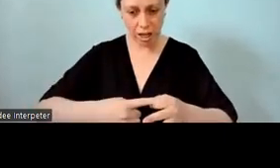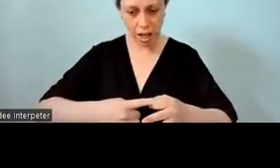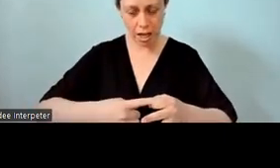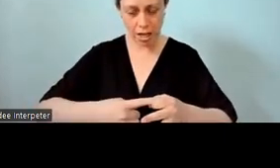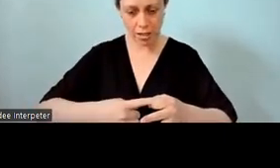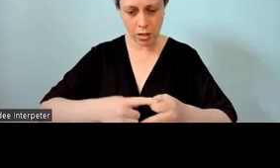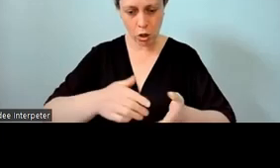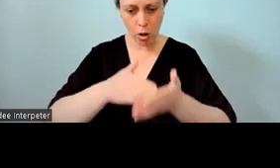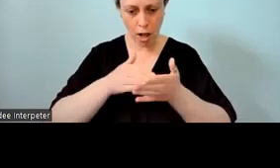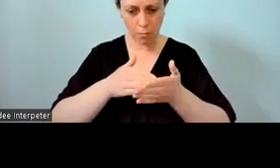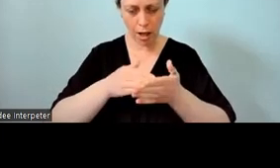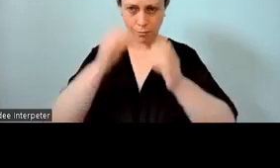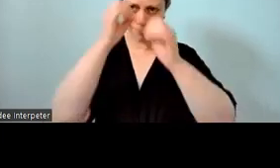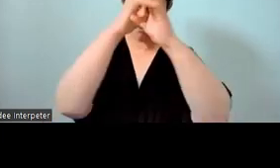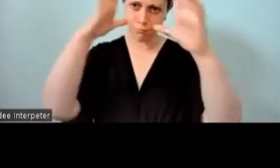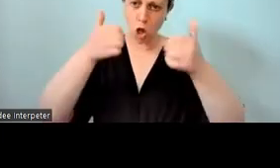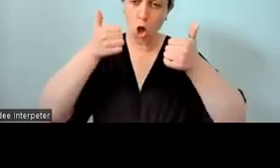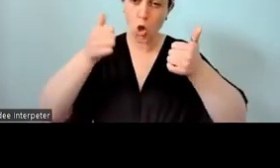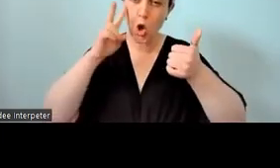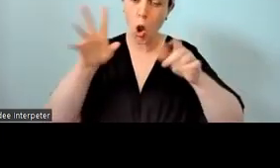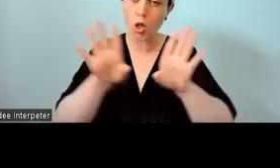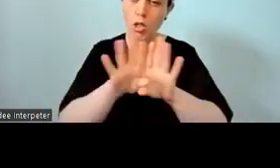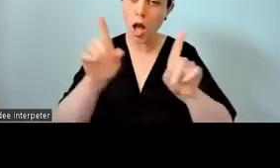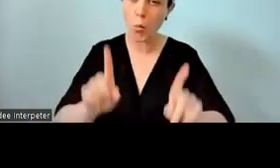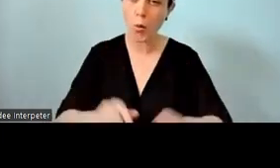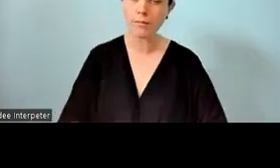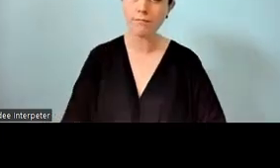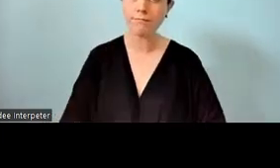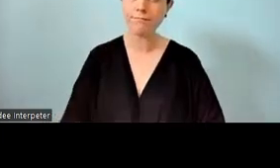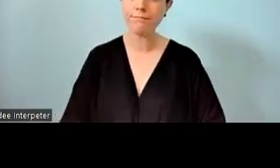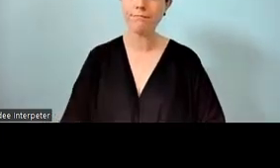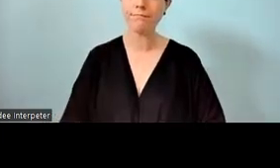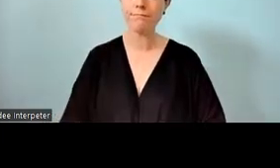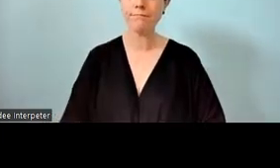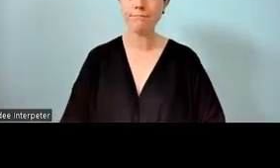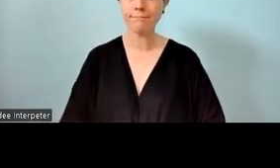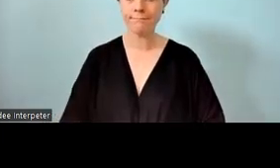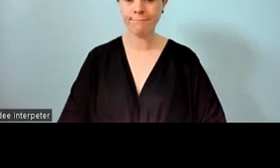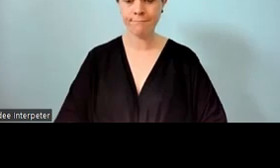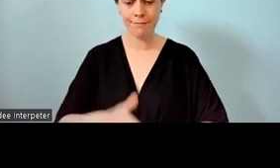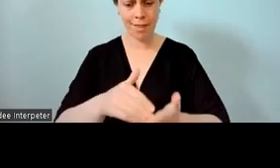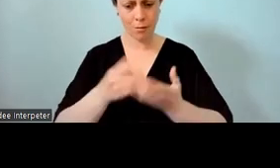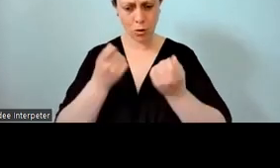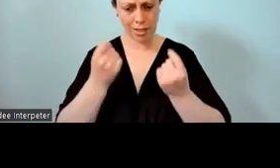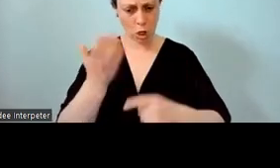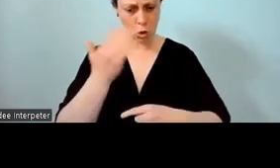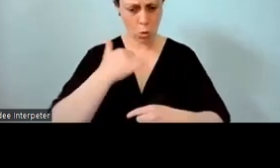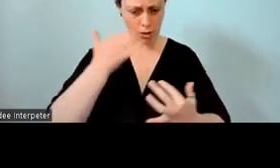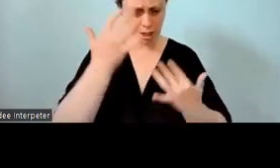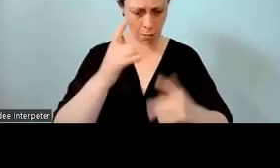to give some indication of what schools need to be thinking about when they're designing for all learners from the outset.